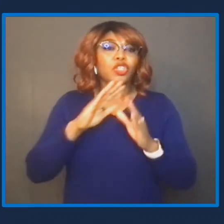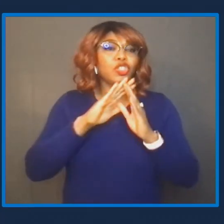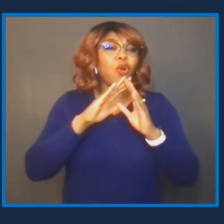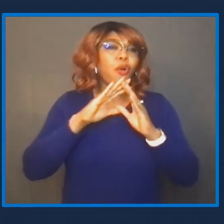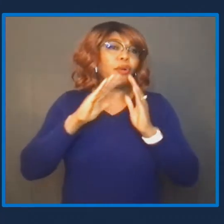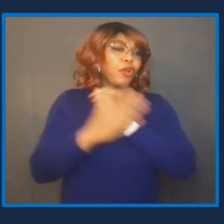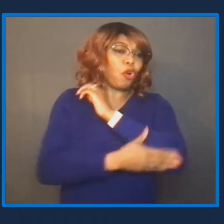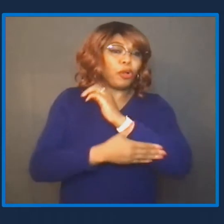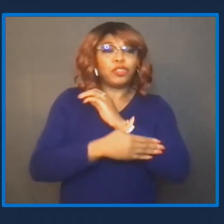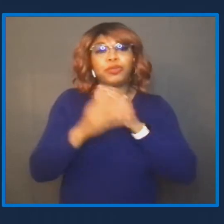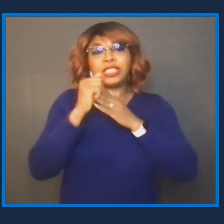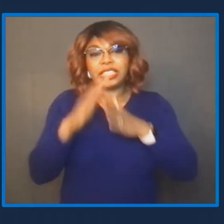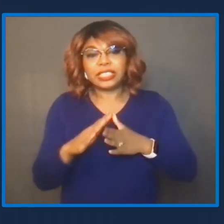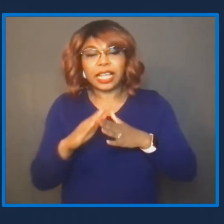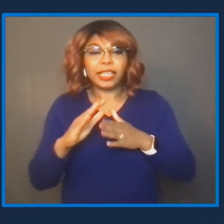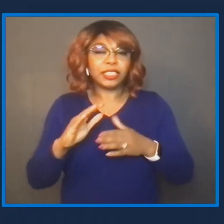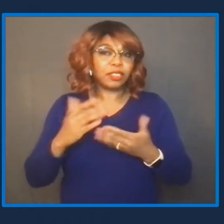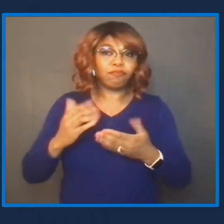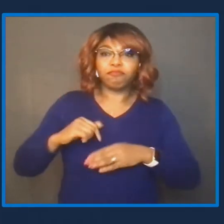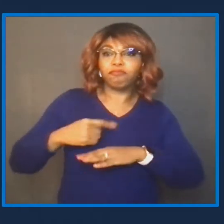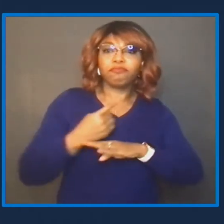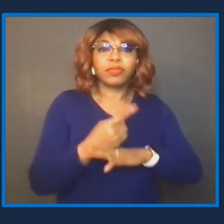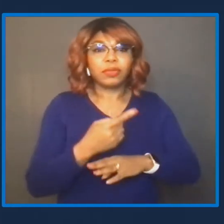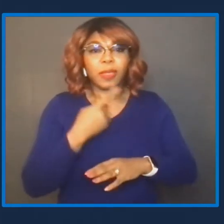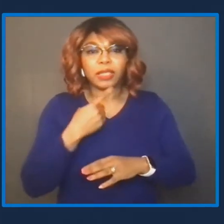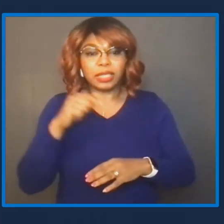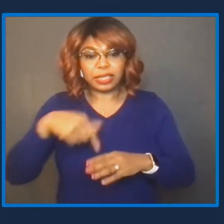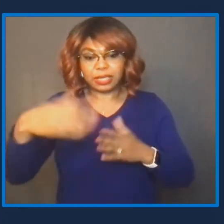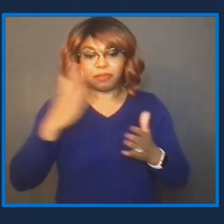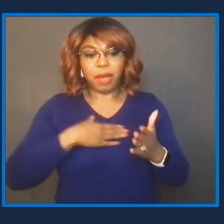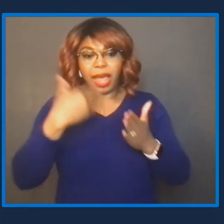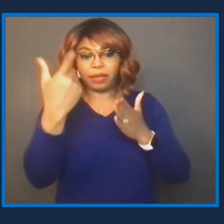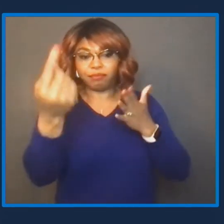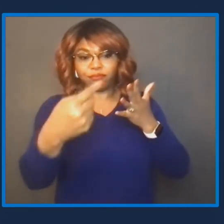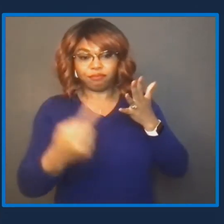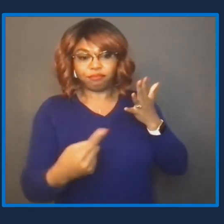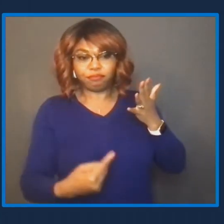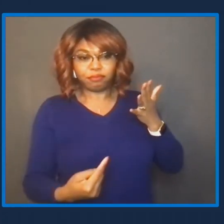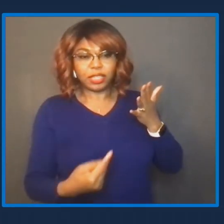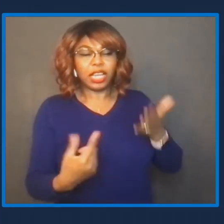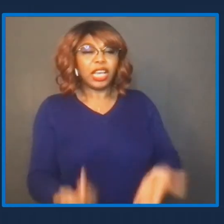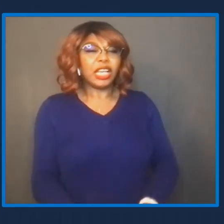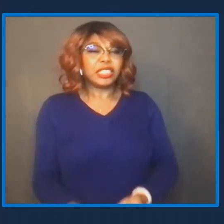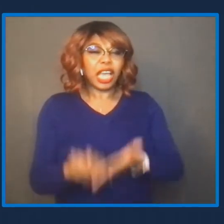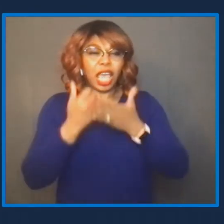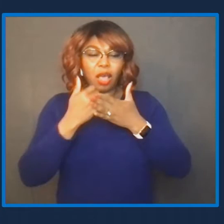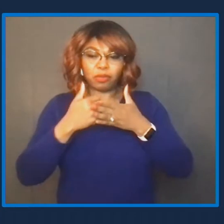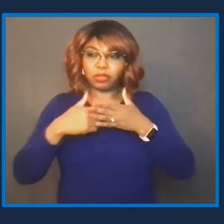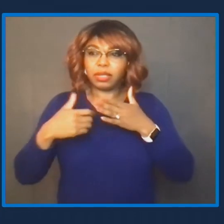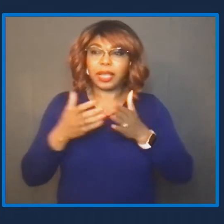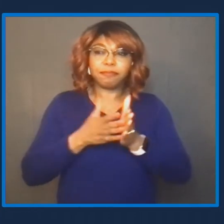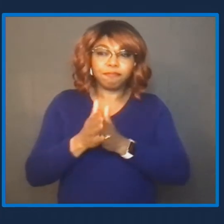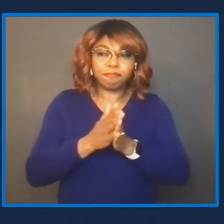hey, this is on my agenda, it really helps to drive that buy-in in that particular area.